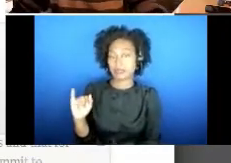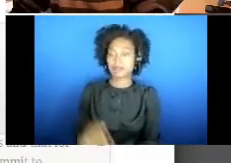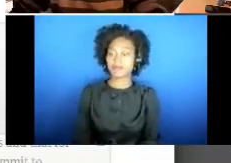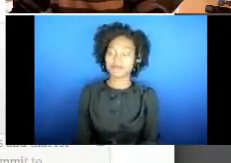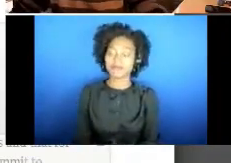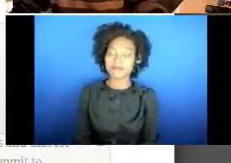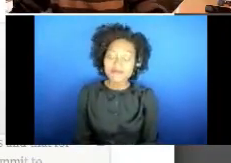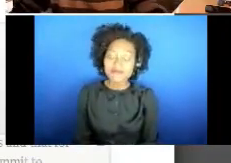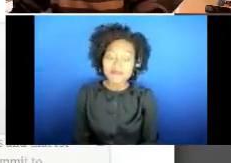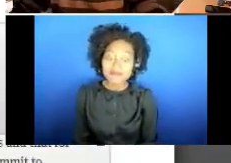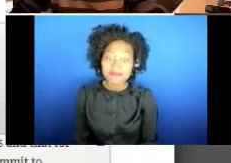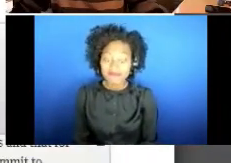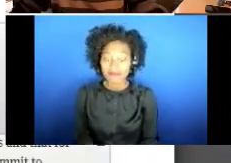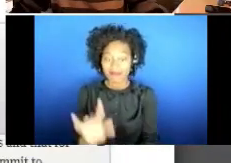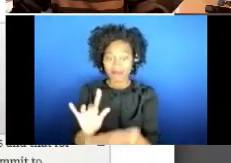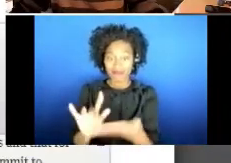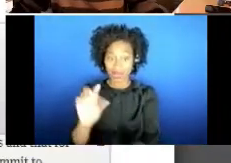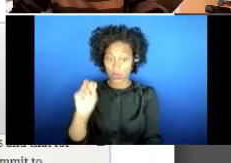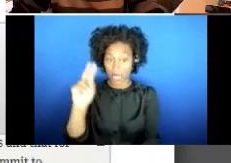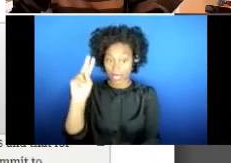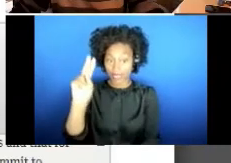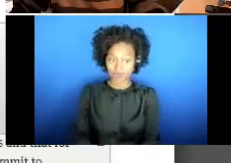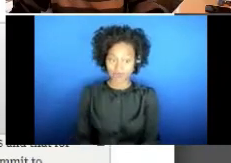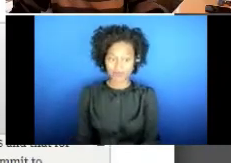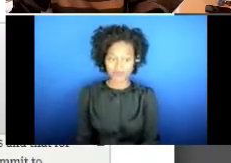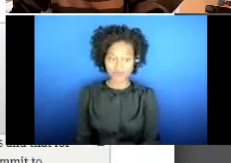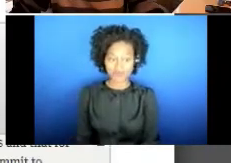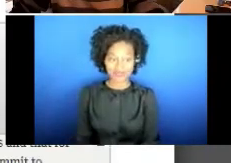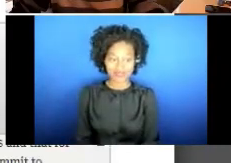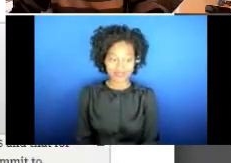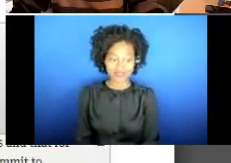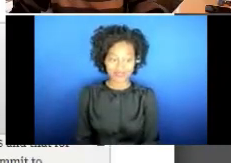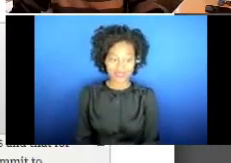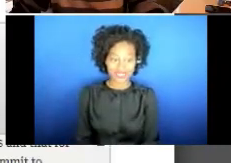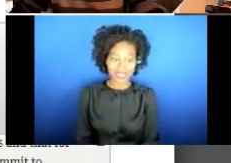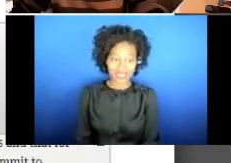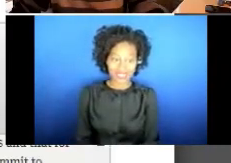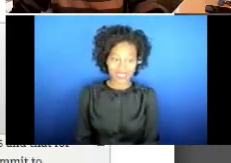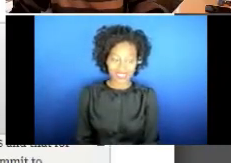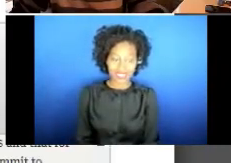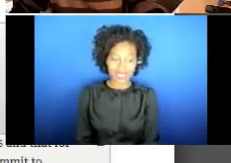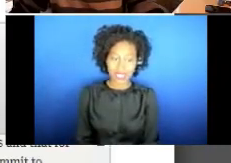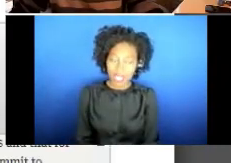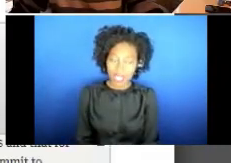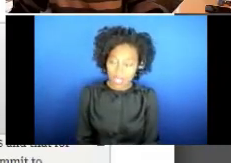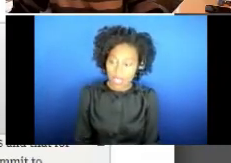and hit OK. 14:38:25 You can see a flag is there. a red